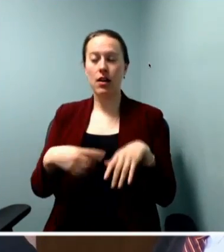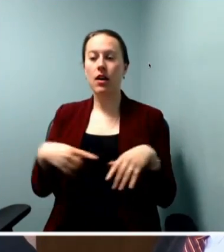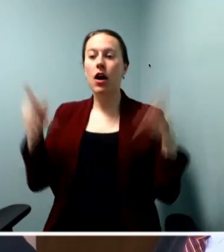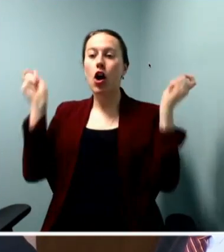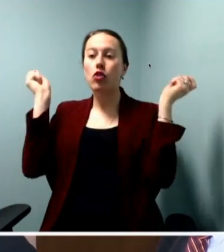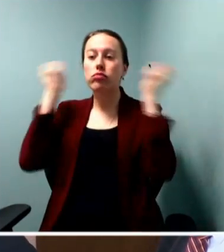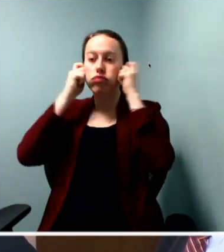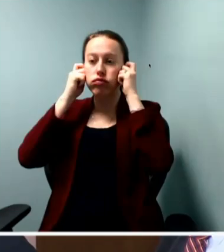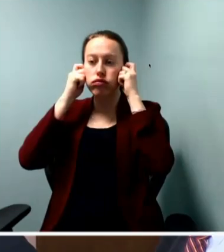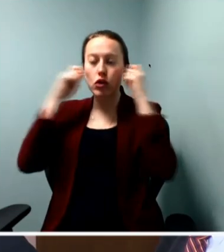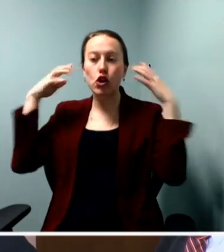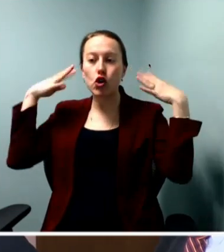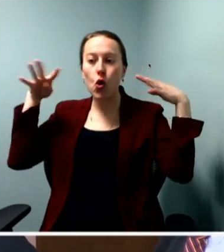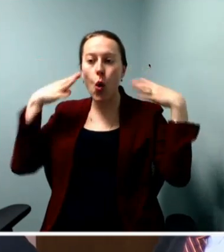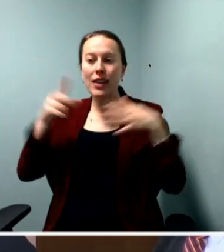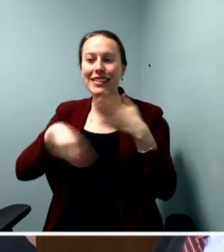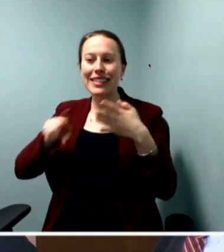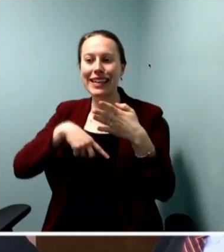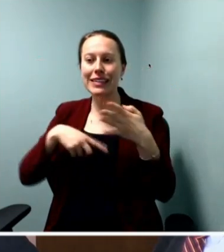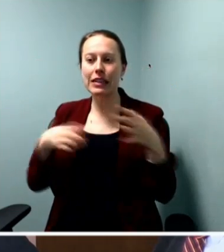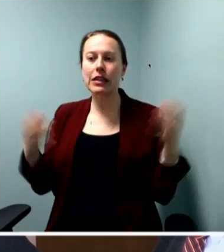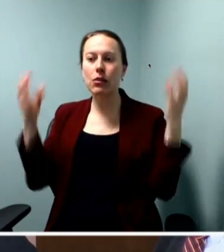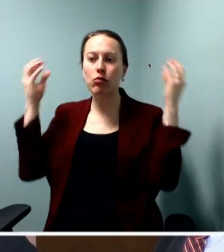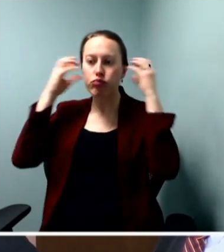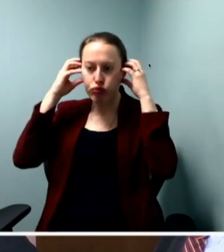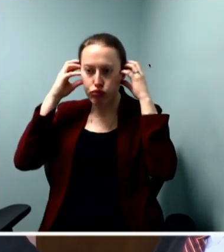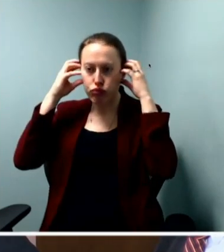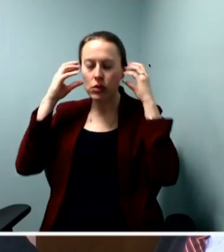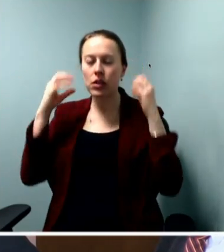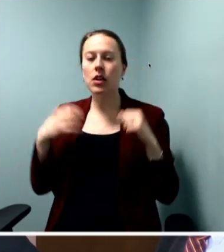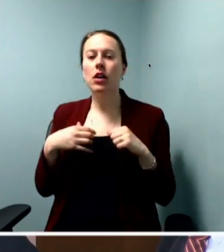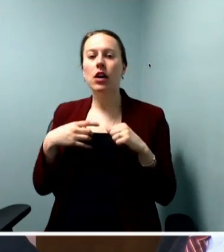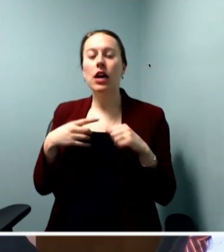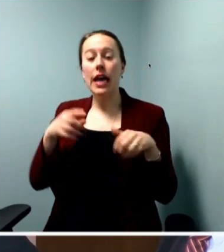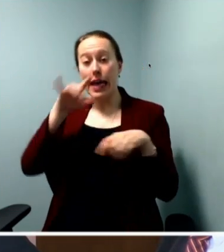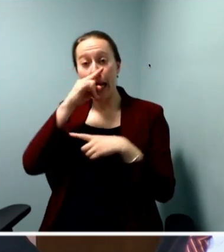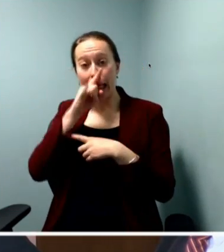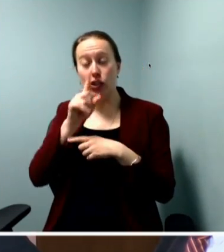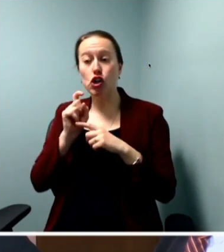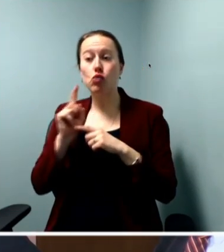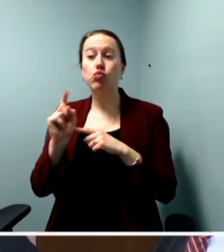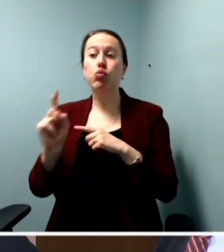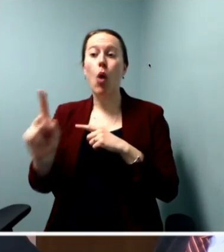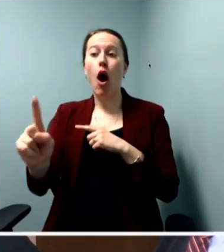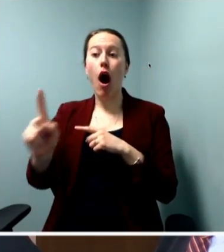It was allowable now for the kids to walk up and down the aisles with a parent or with a sibling if they wanted to.